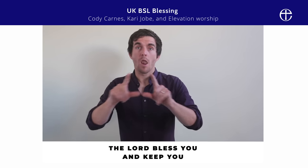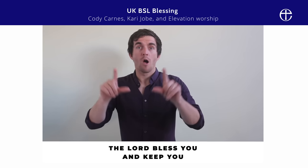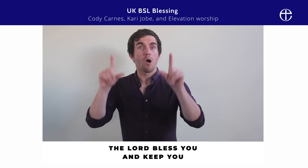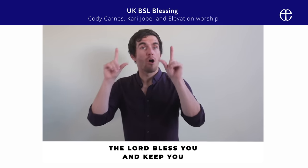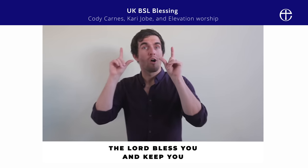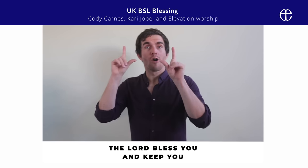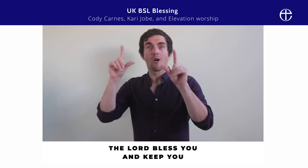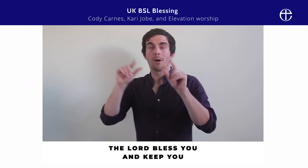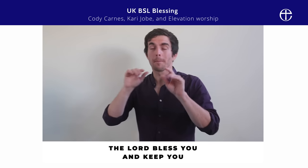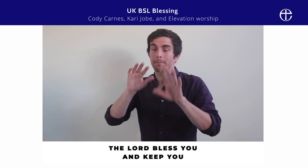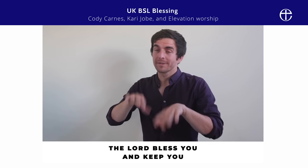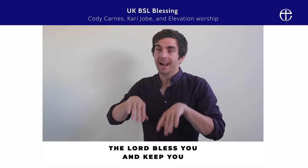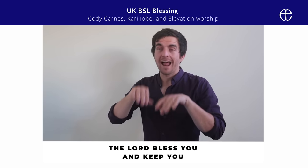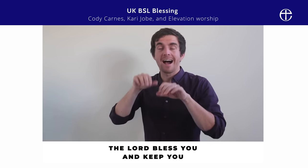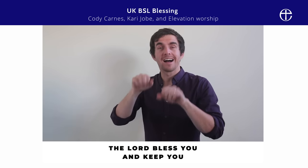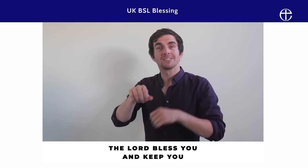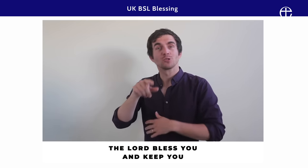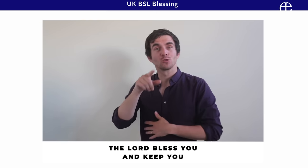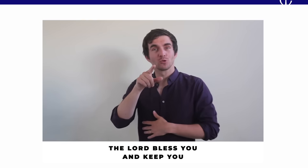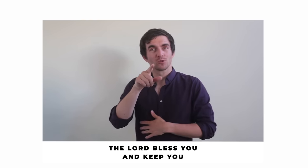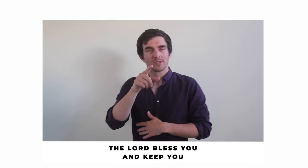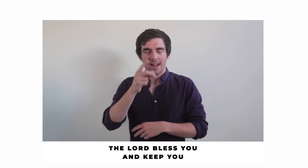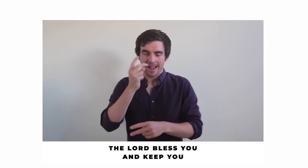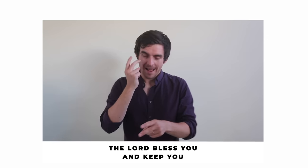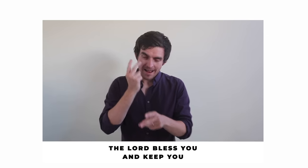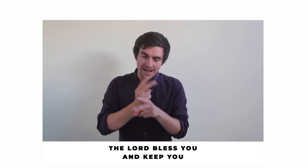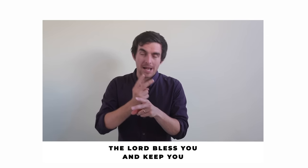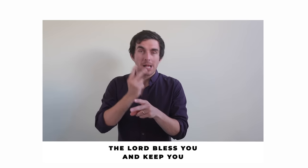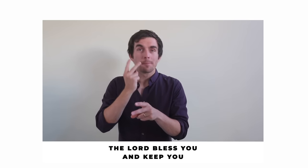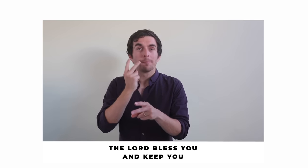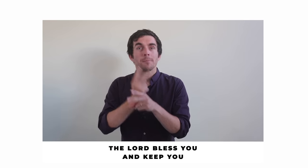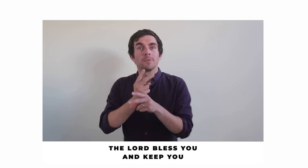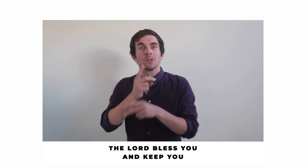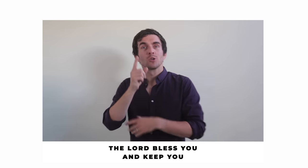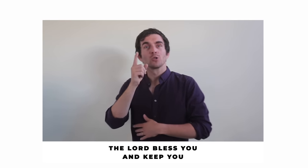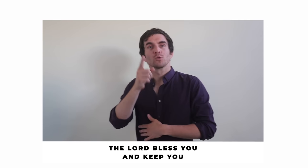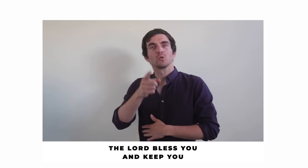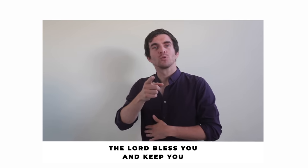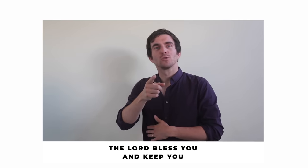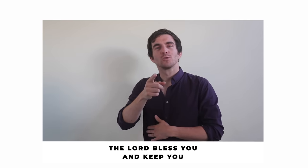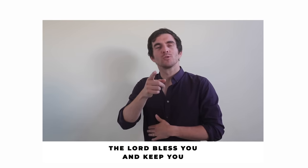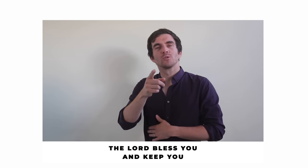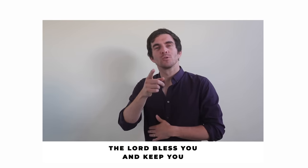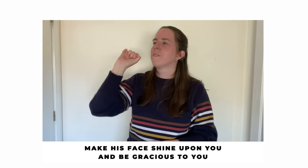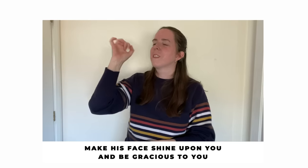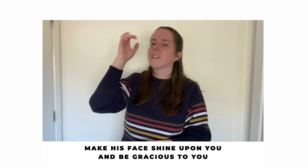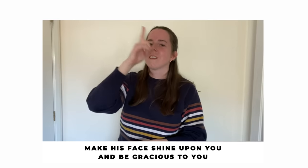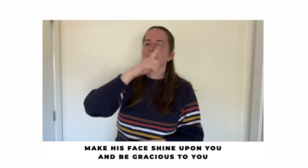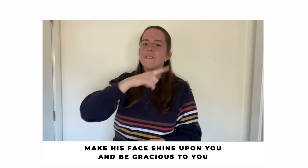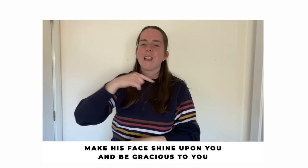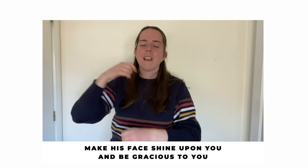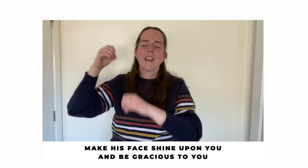The Lord bless you And keep you